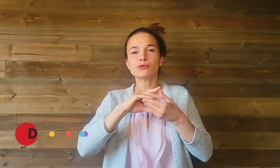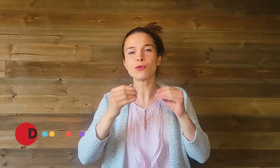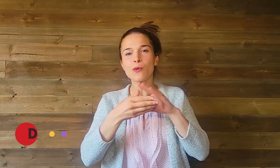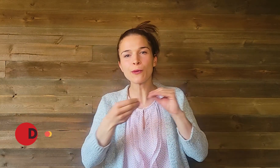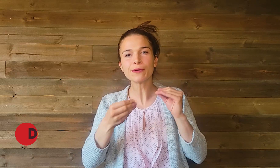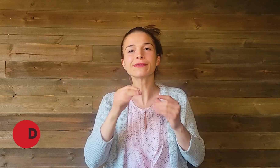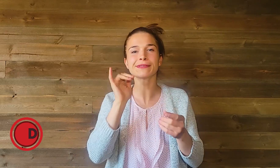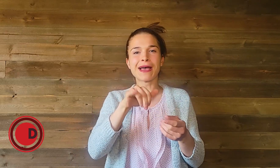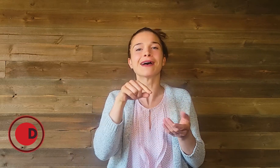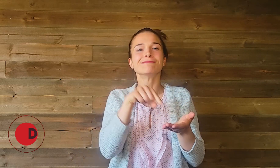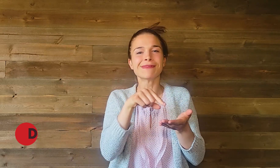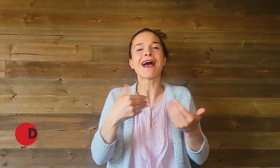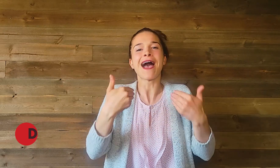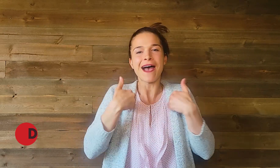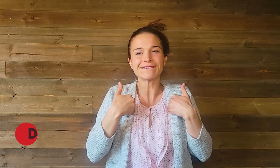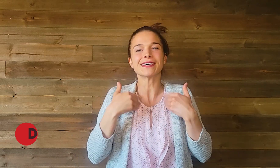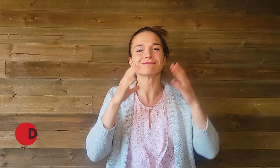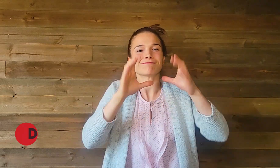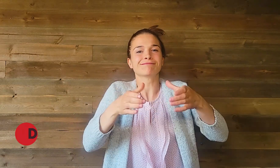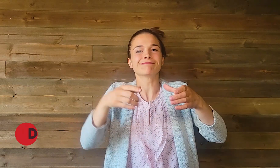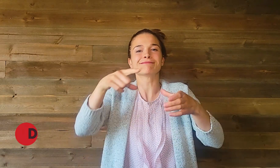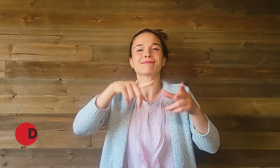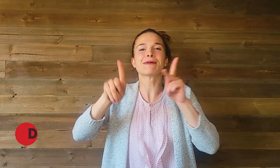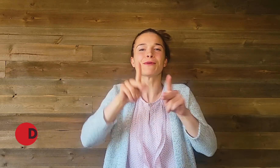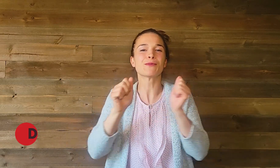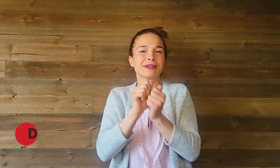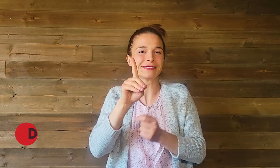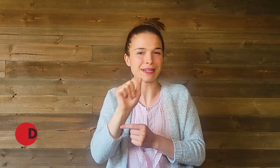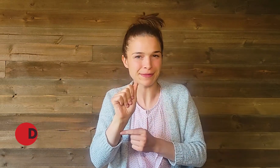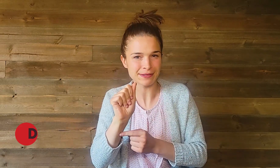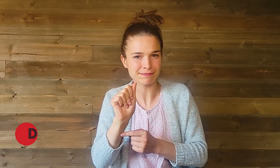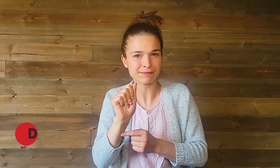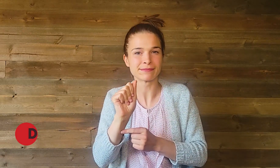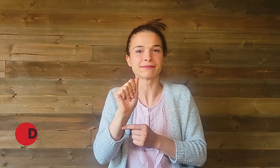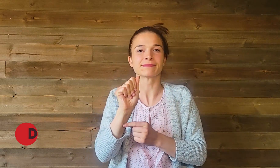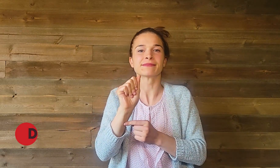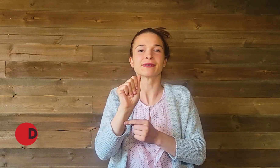collection of shows and movies with characters or stories about people